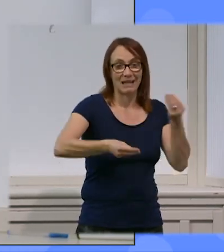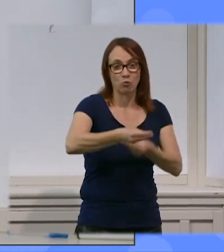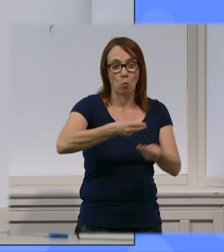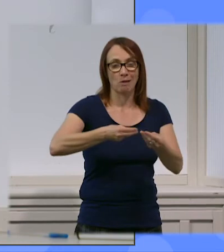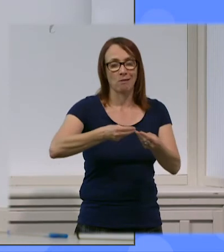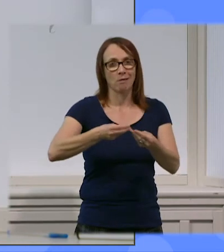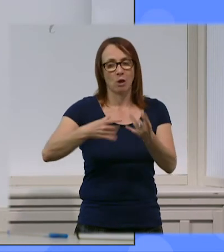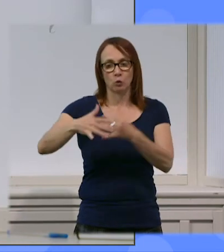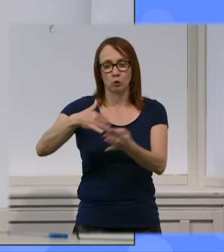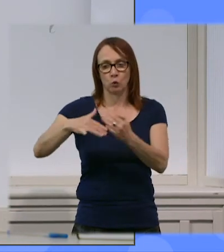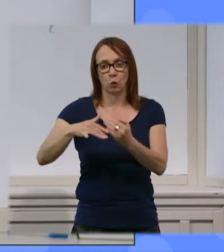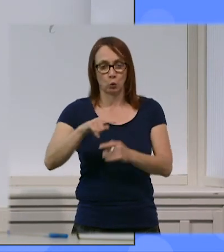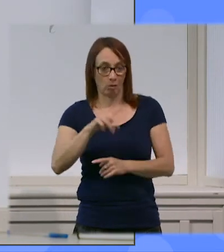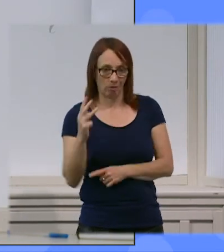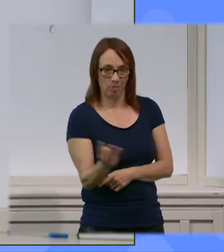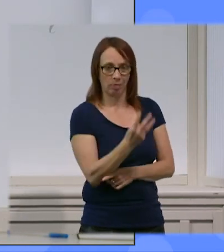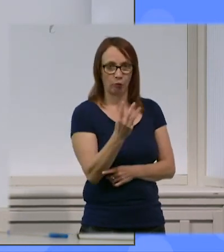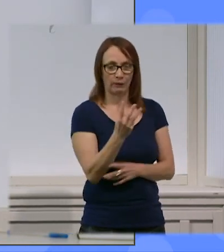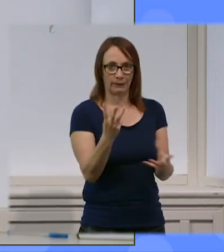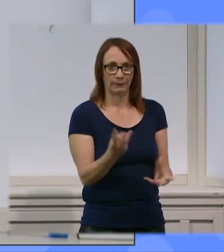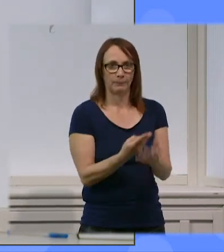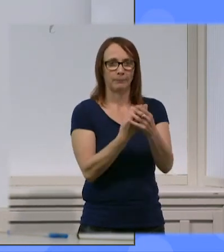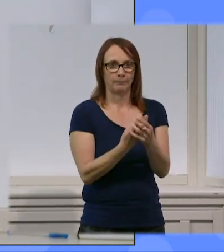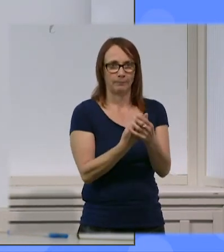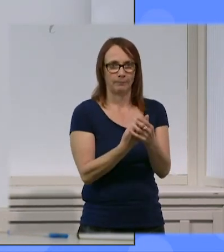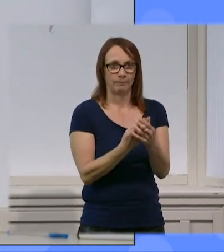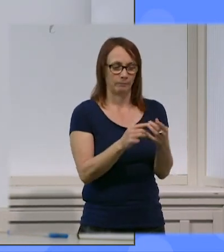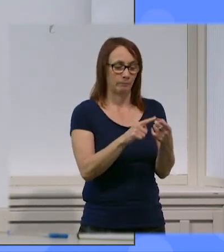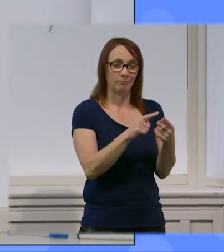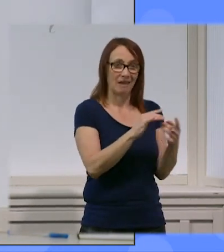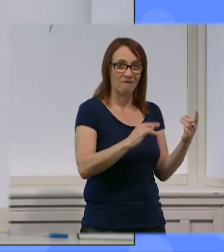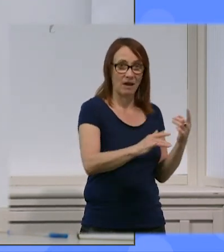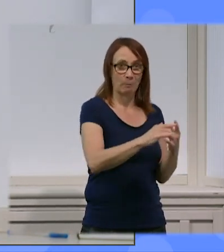sustainability so the first pillar environmental sustainability is about